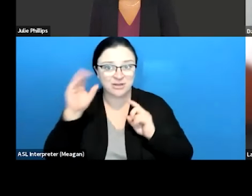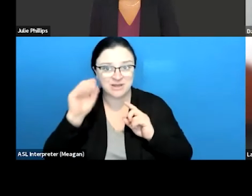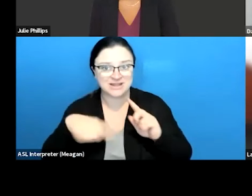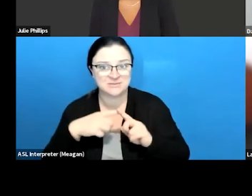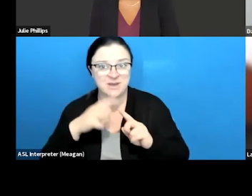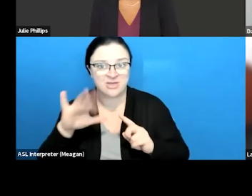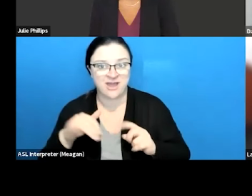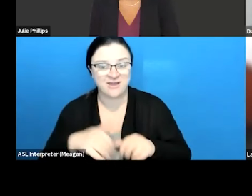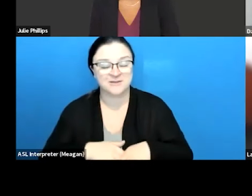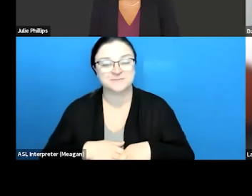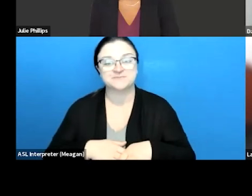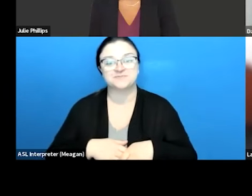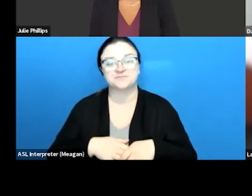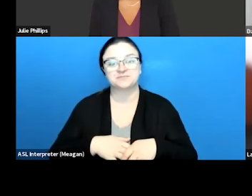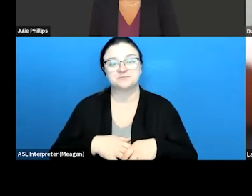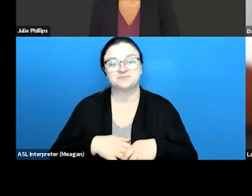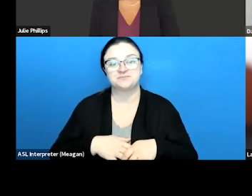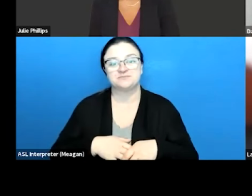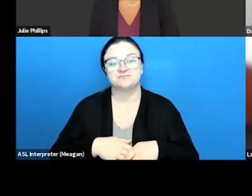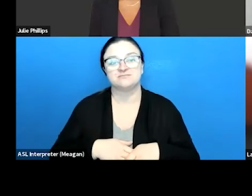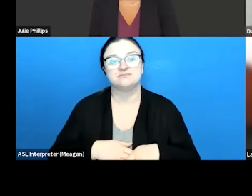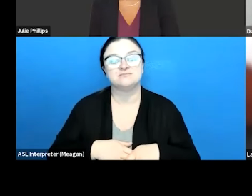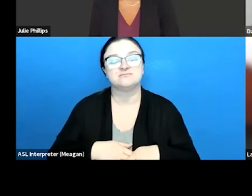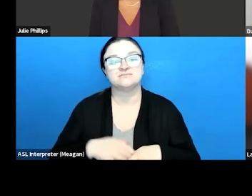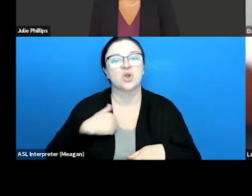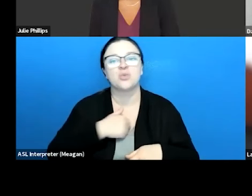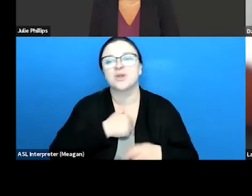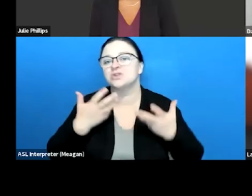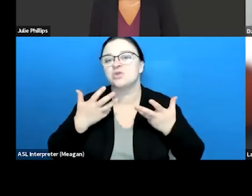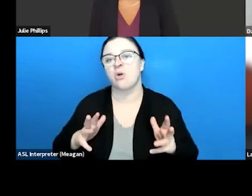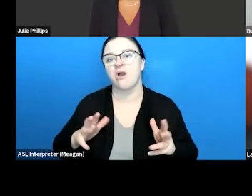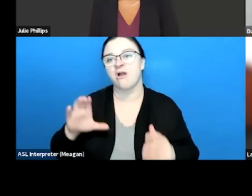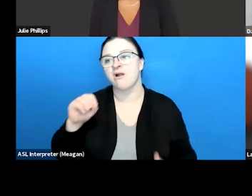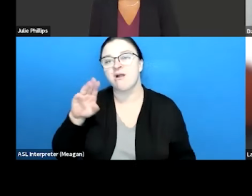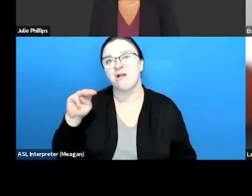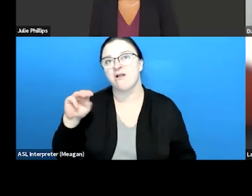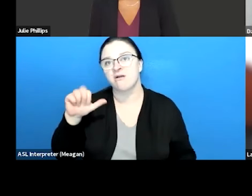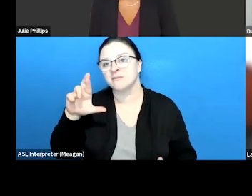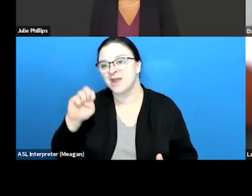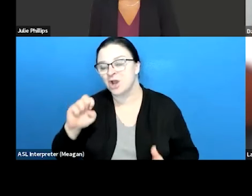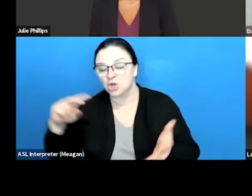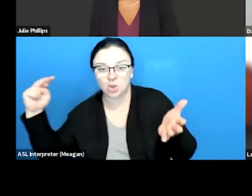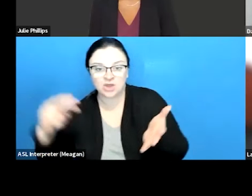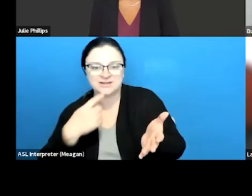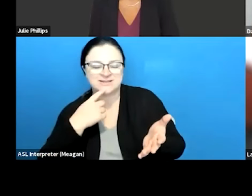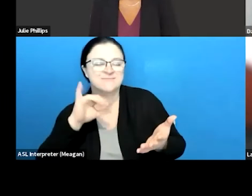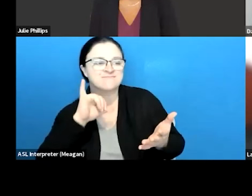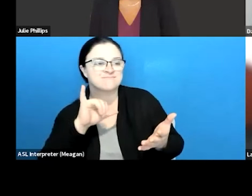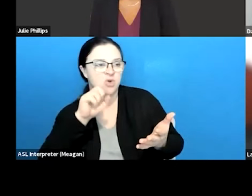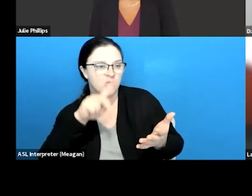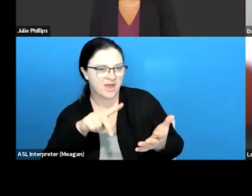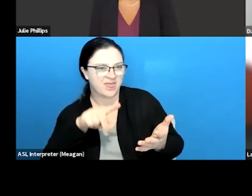And so we didn't want it to be where CommCare would look and they would say, "Okay, so this belongs to this agency."